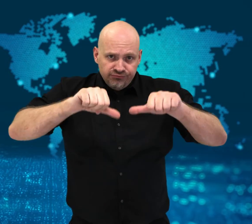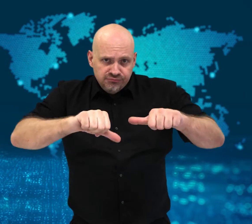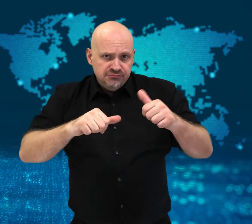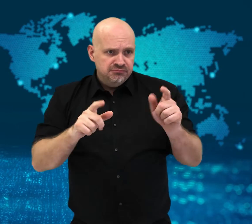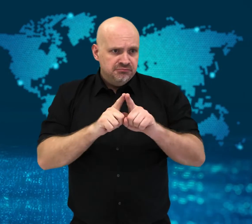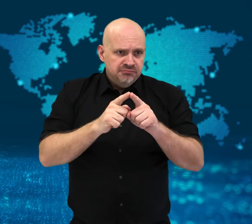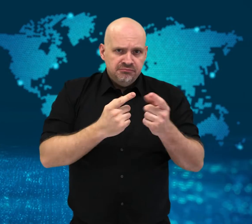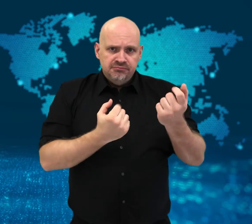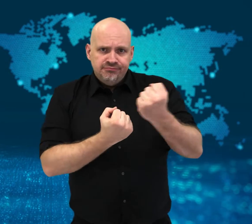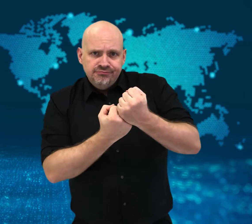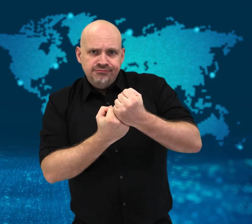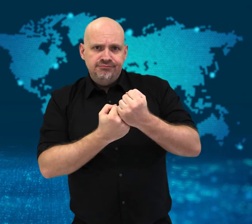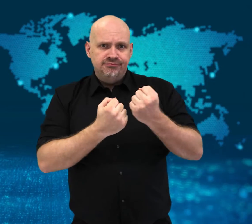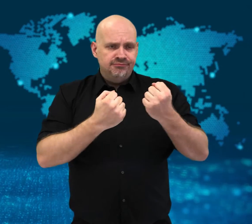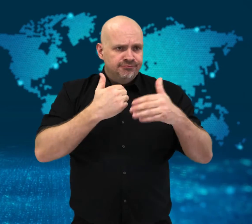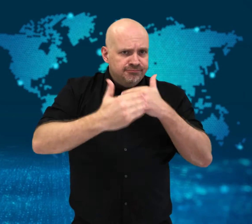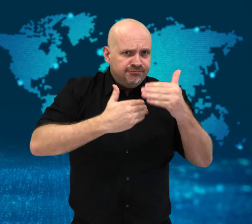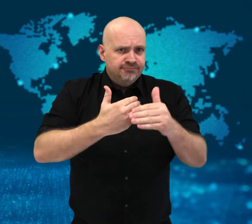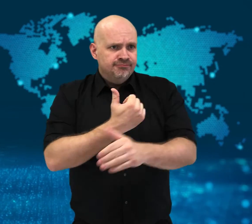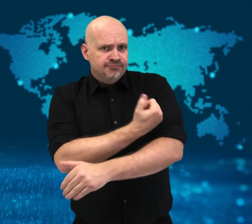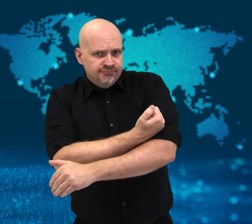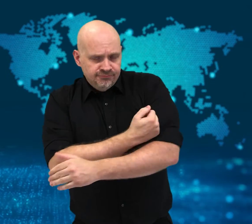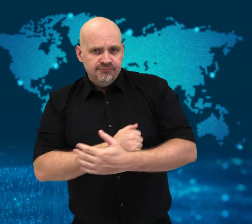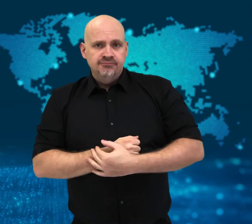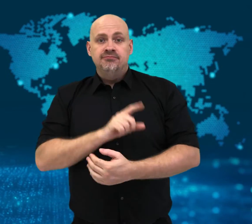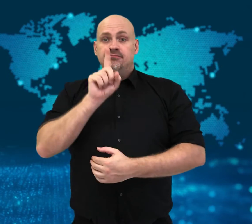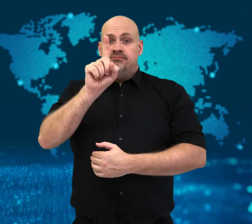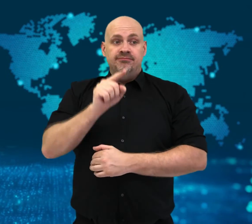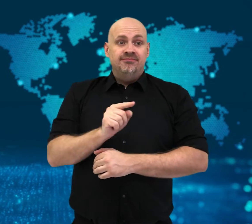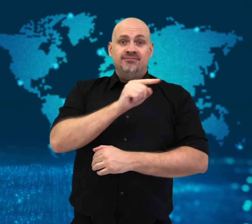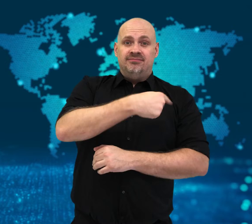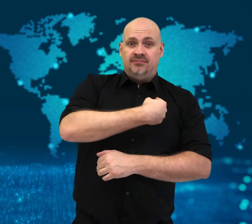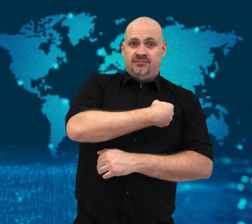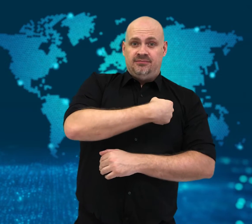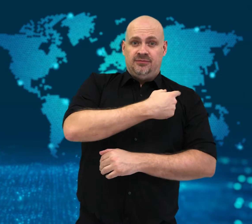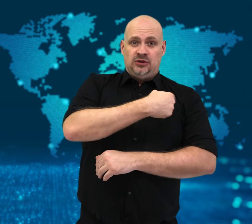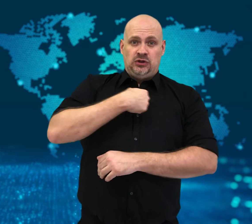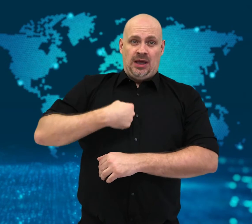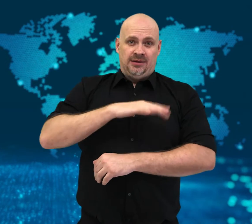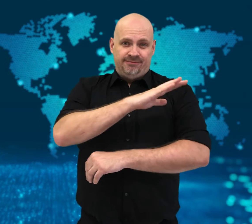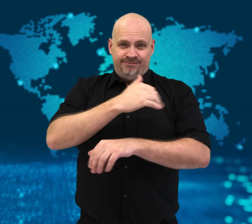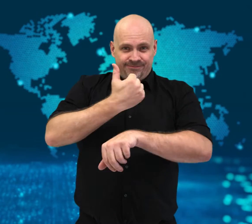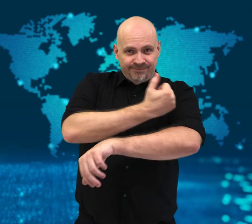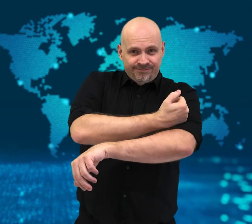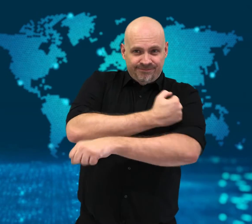The doctors operating the trials disagreed,